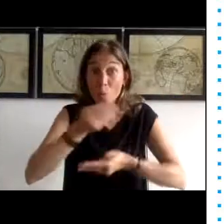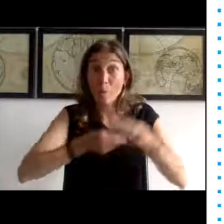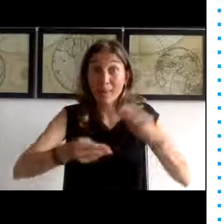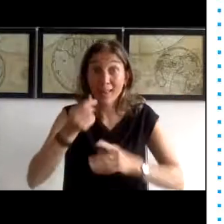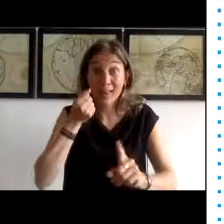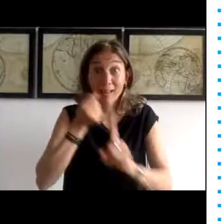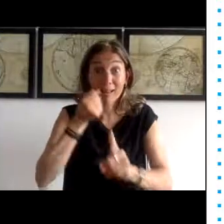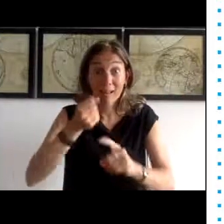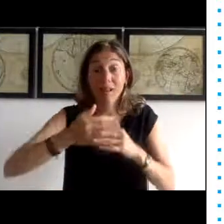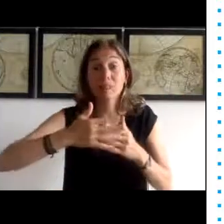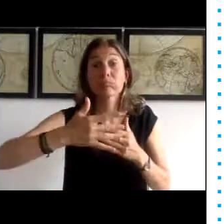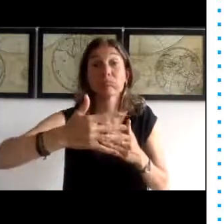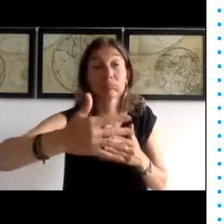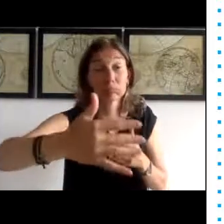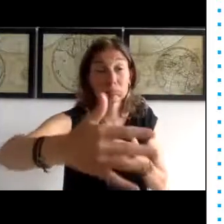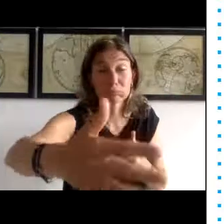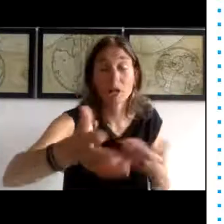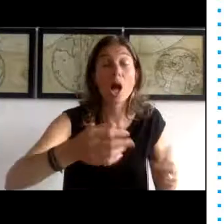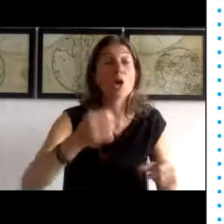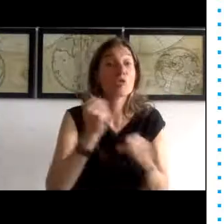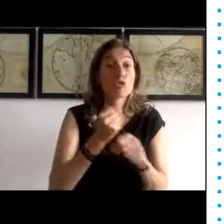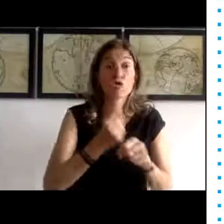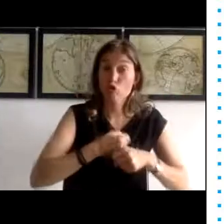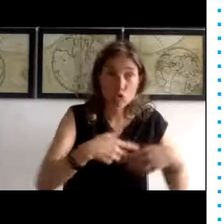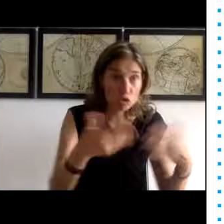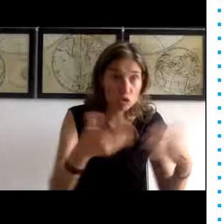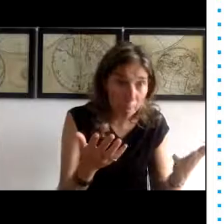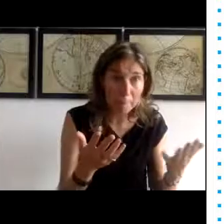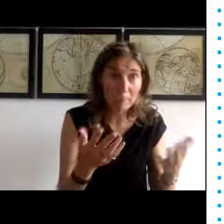Clearly, we can't achieve these things without reinforce guidance